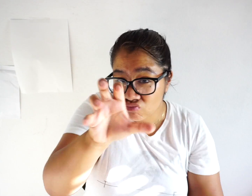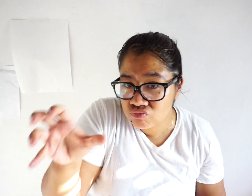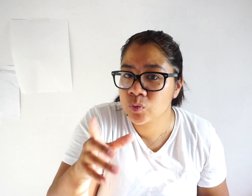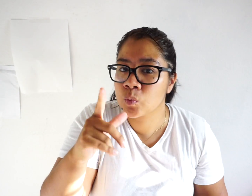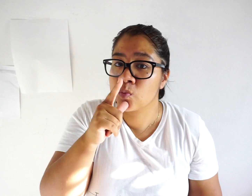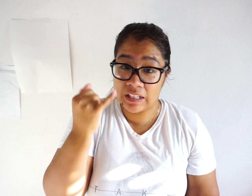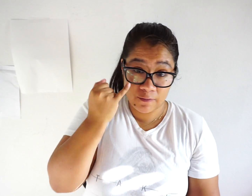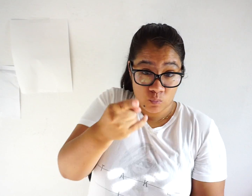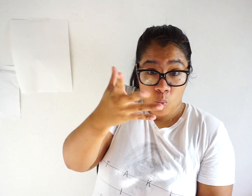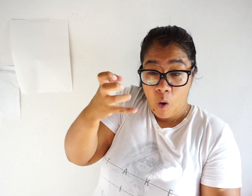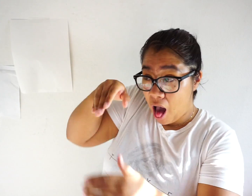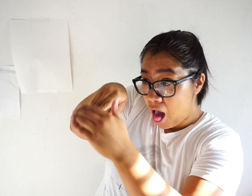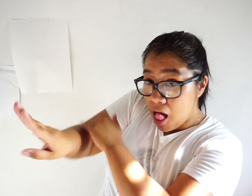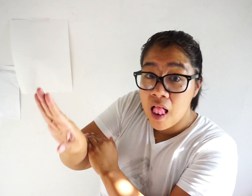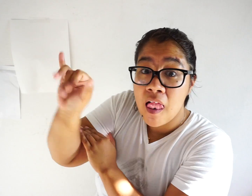So if you want to enter to that country